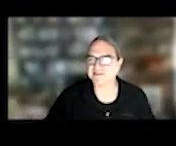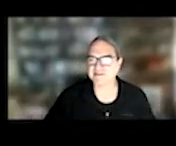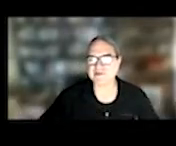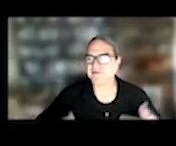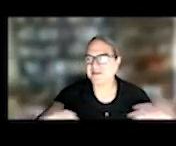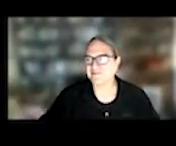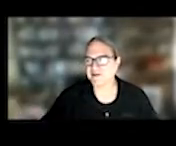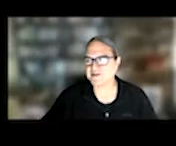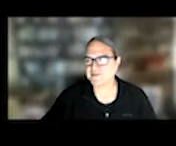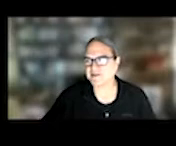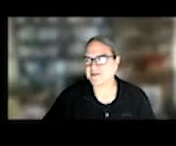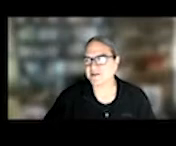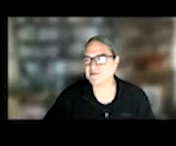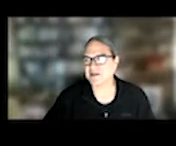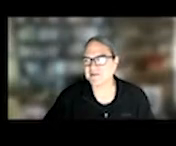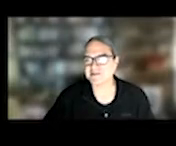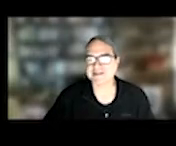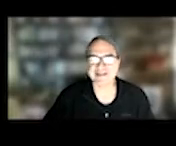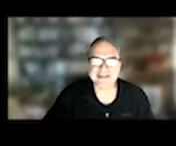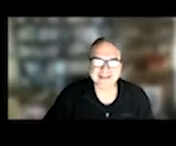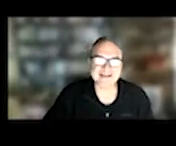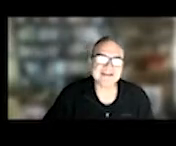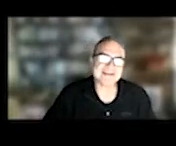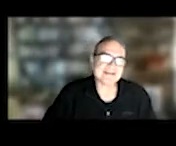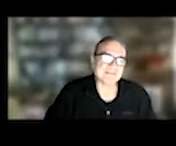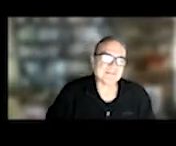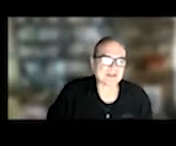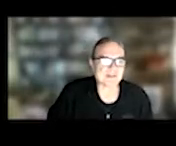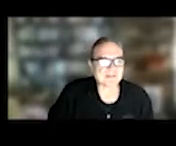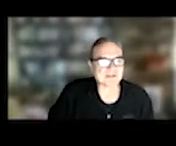and a Bureau of Indian Affairs because Columbus thought he was in India. So a lot of people don't